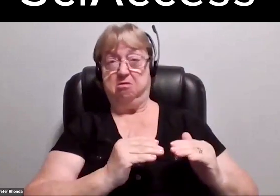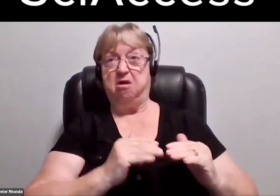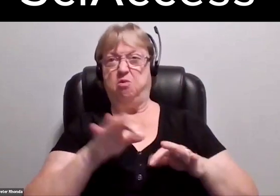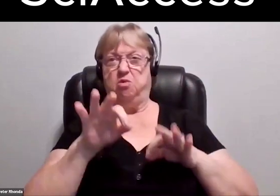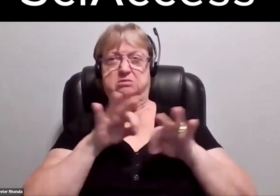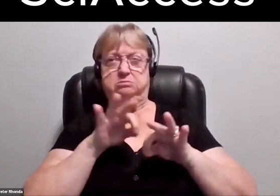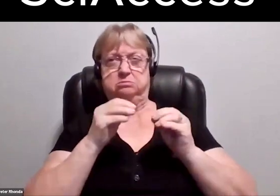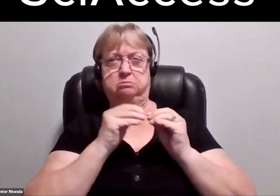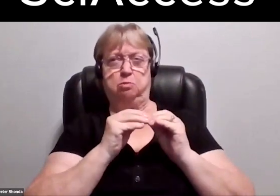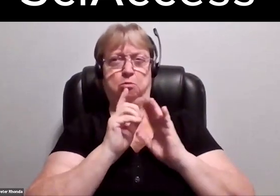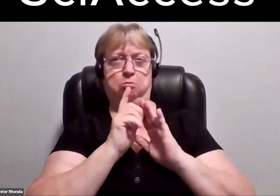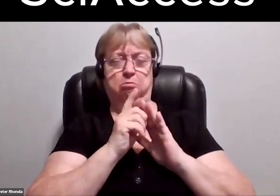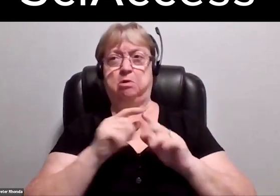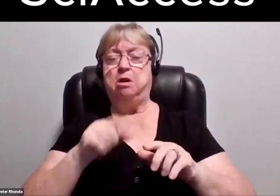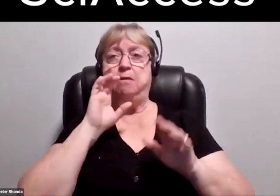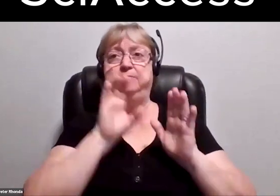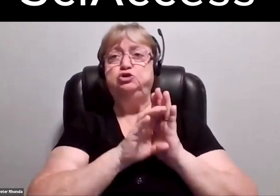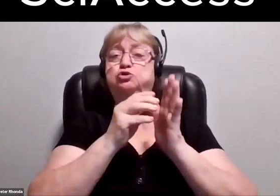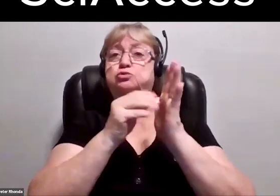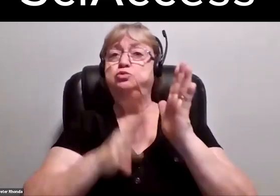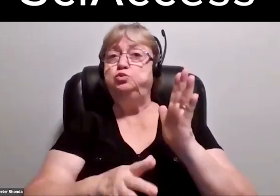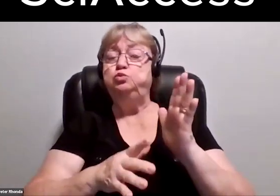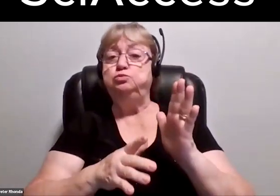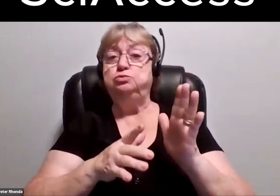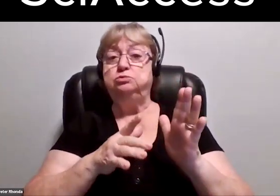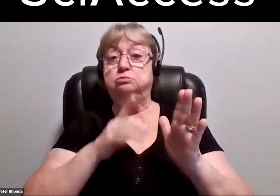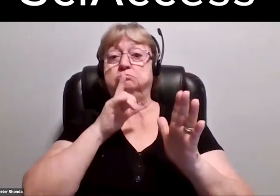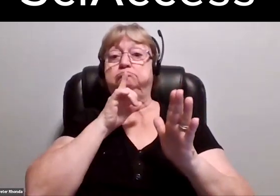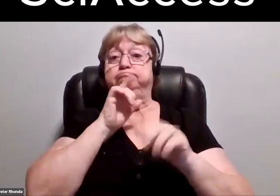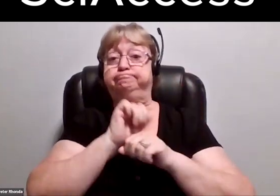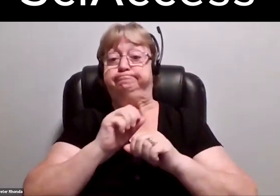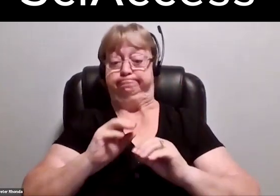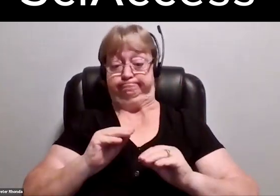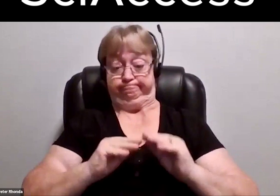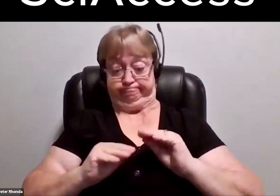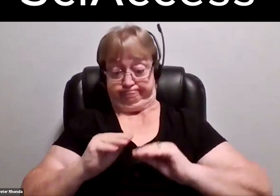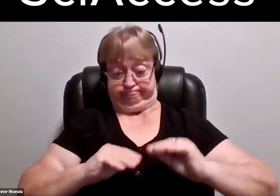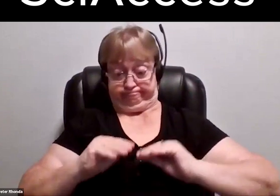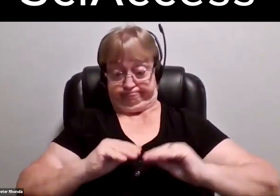is a picture of some students actually assembling a desktop 3D printer.